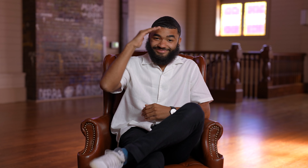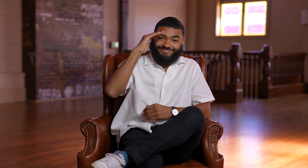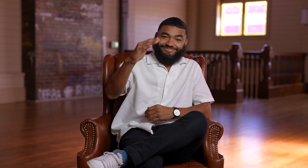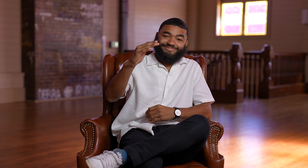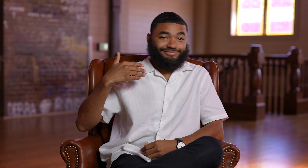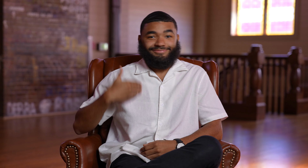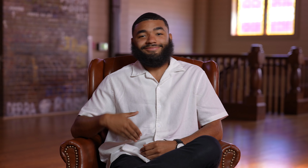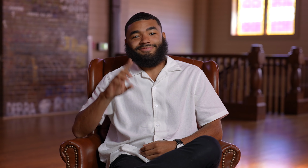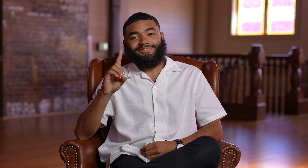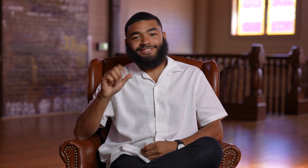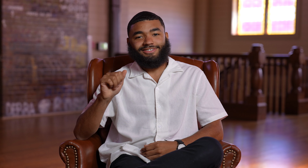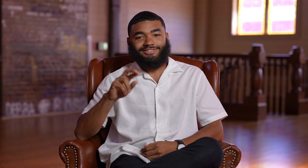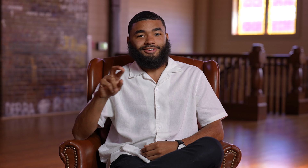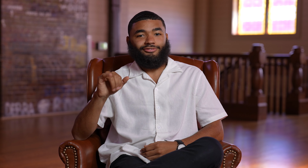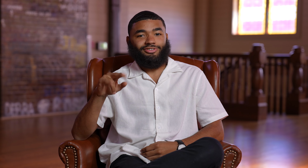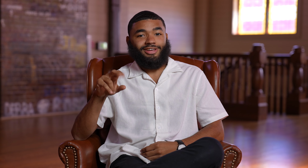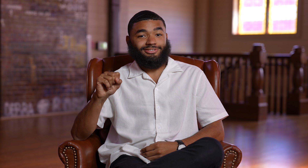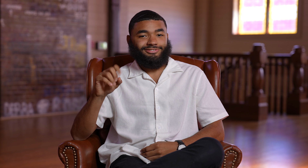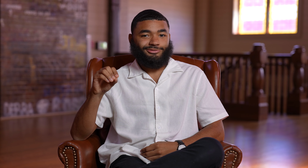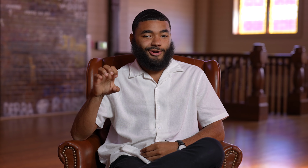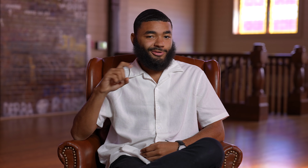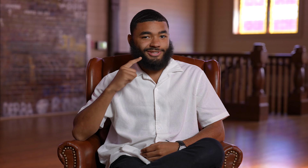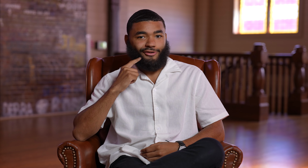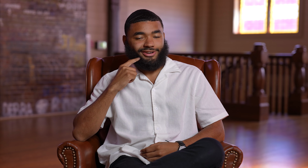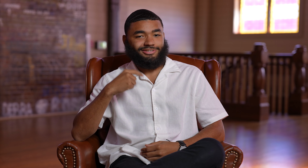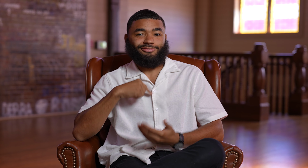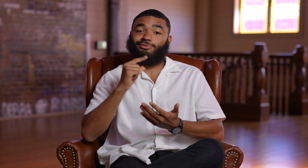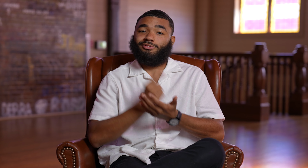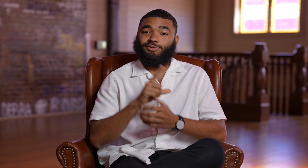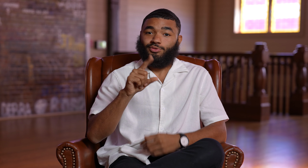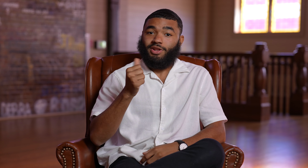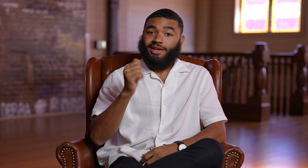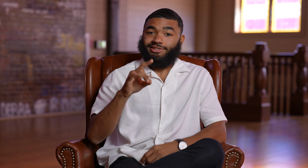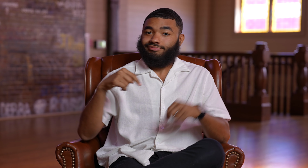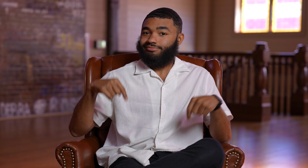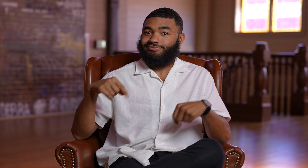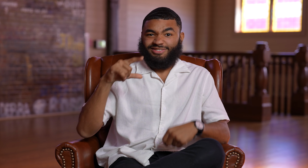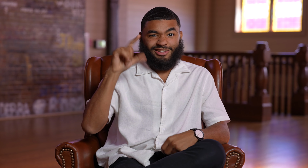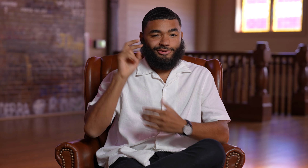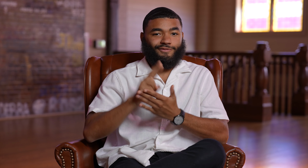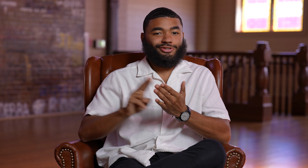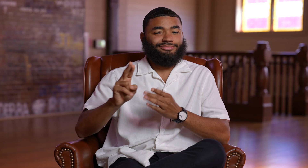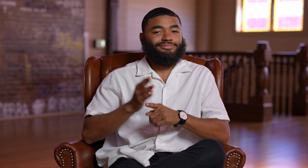Hello, my name is Darrius Doe. I graduated in 2018 from Gallaudet University,